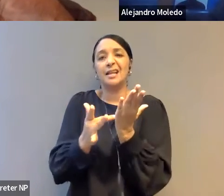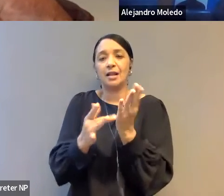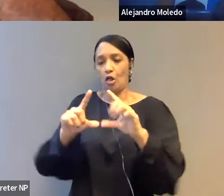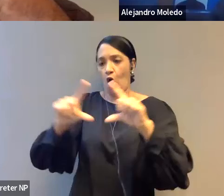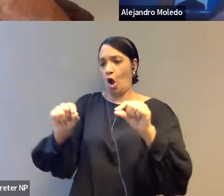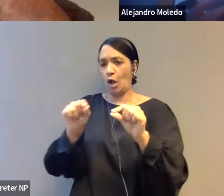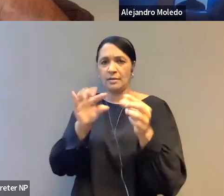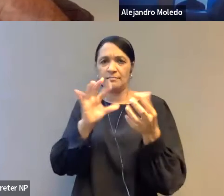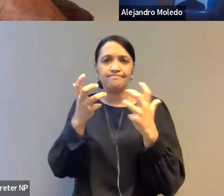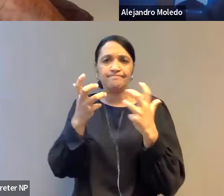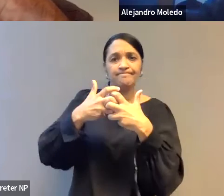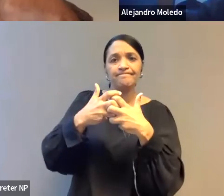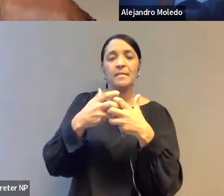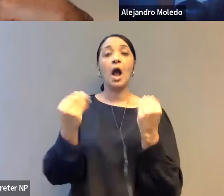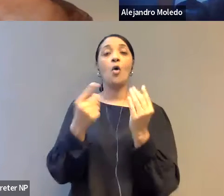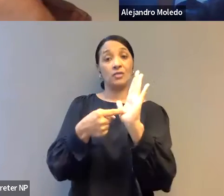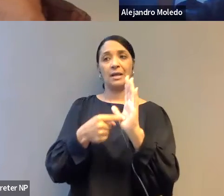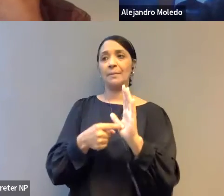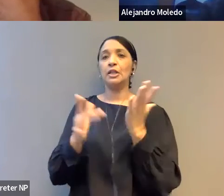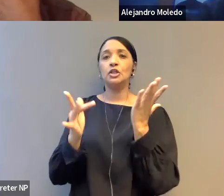or with the digital capabilities and so forth,